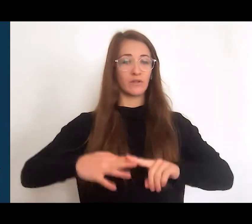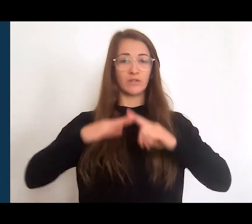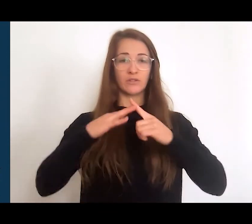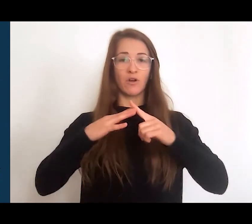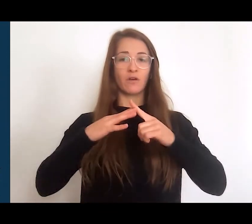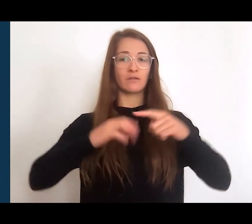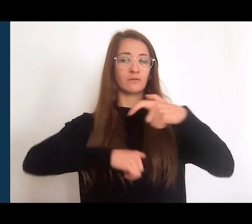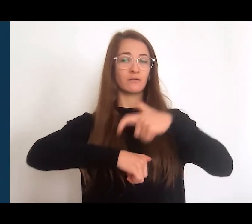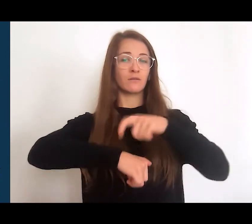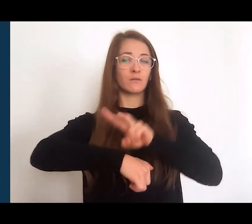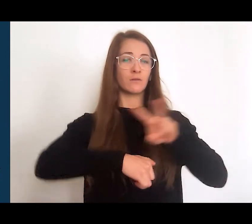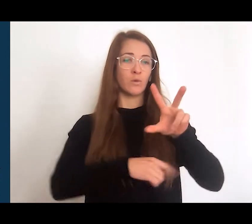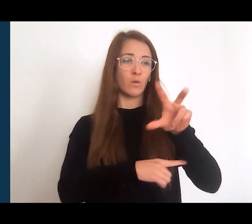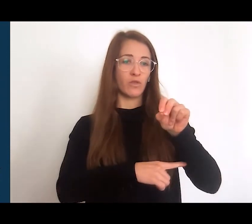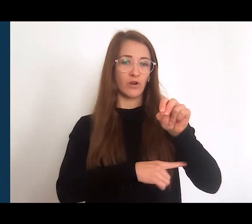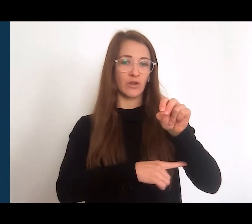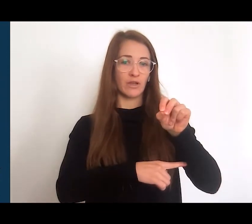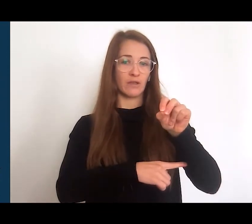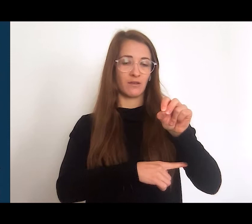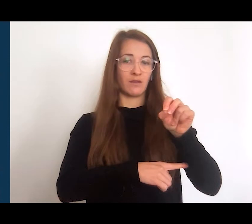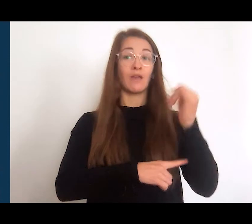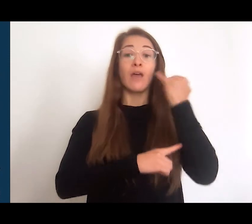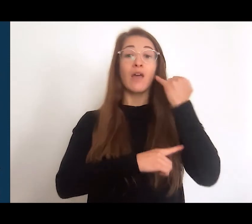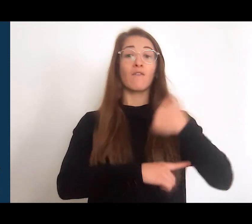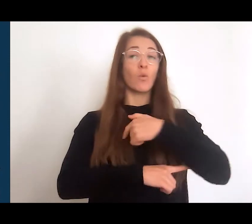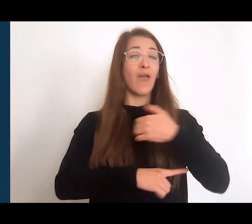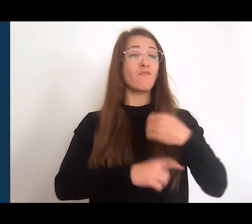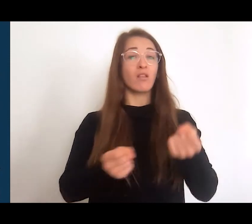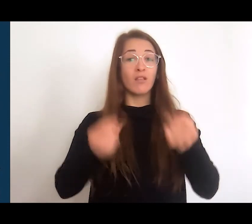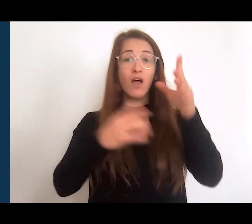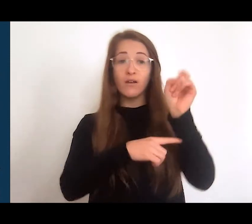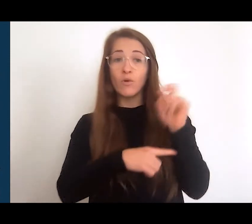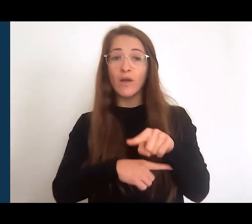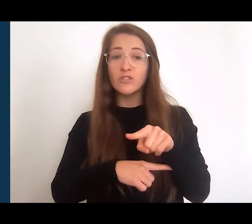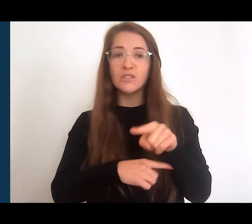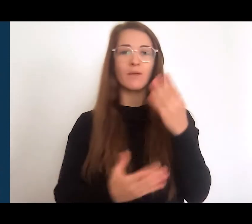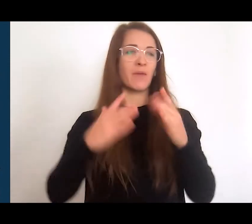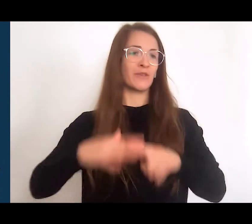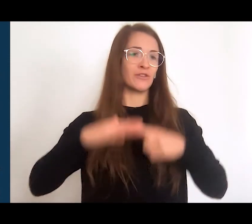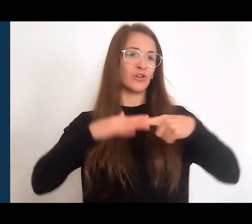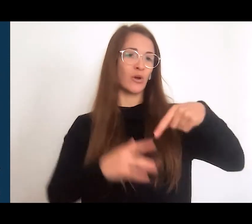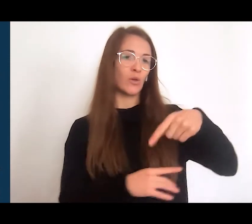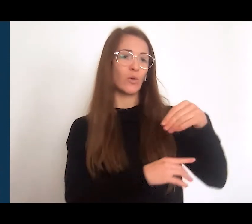30, IF WE GET A LOT OF QUESTIONS, WE